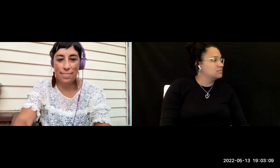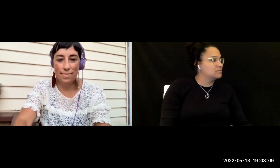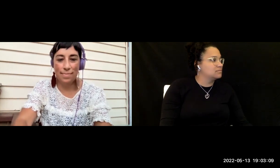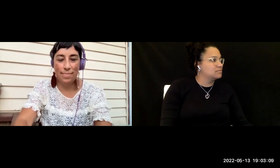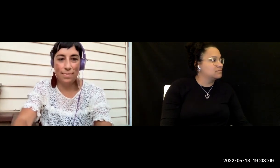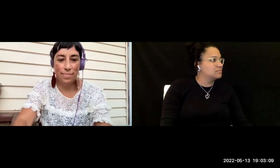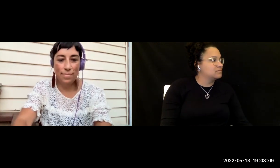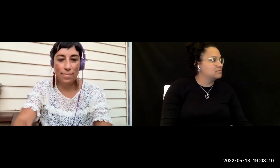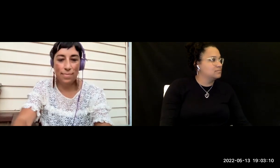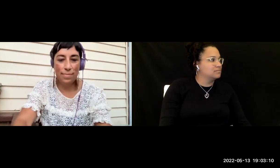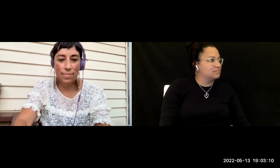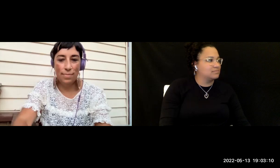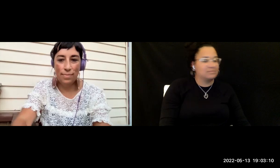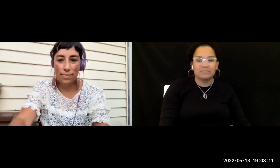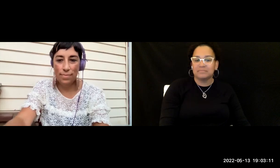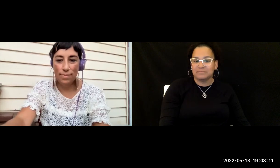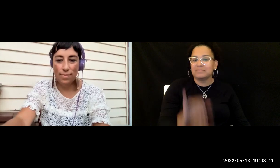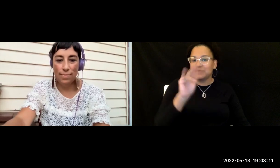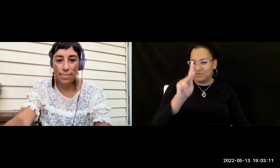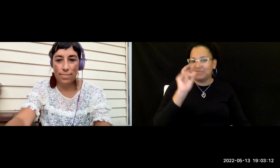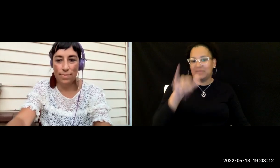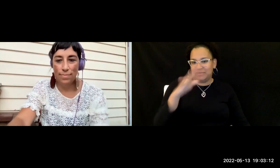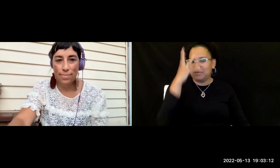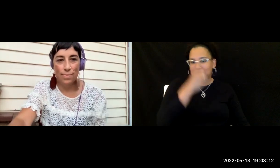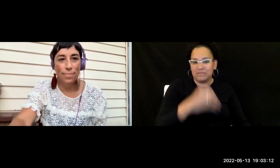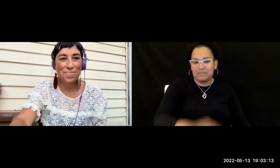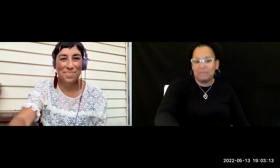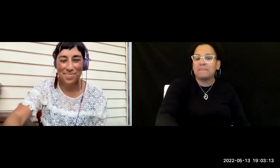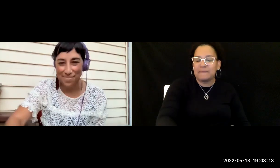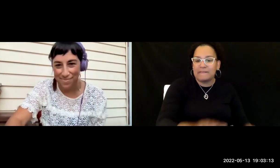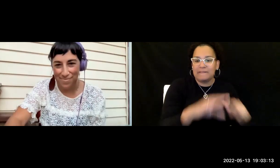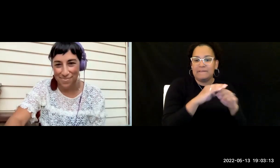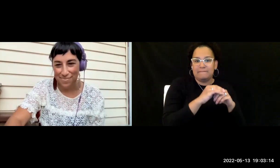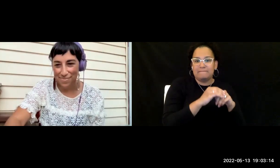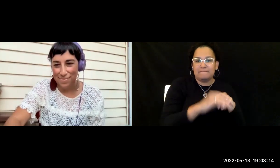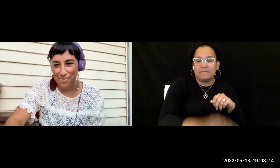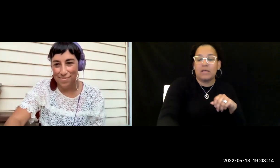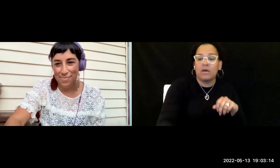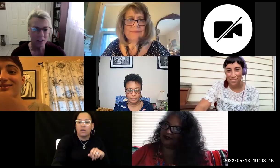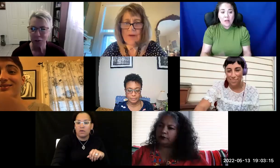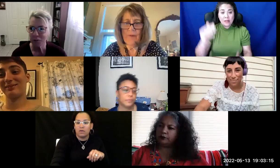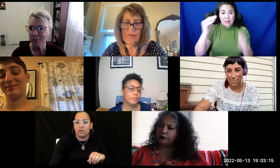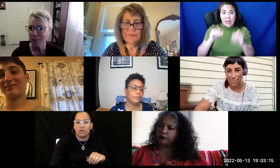Tonya Suther: Heidi that was beautiful I was muted again our next poet is cammisa l Jones.